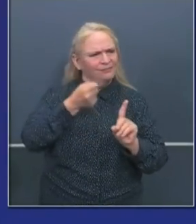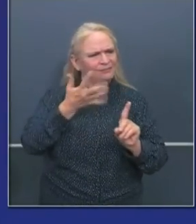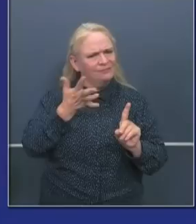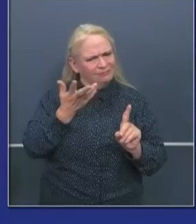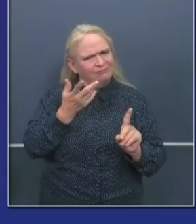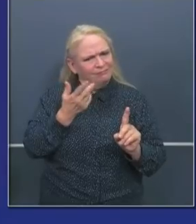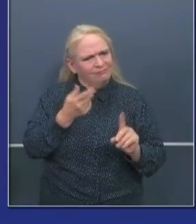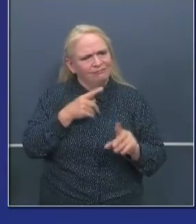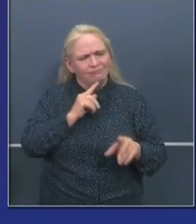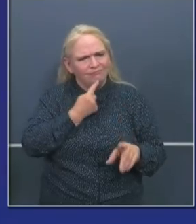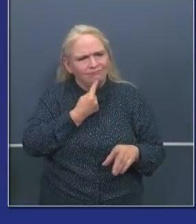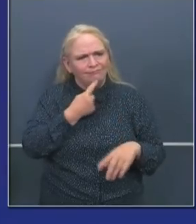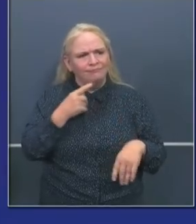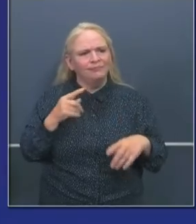TRADITIONAL WAYS OR EMOTIONAL